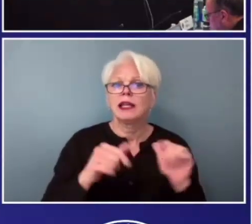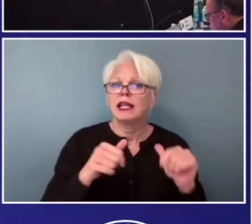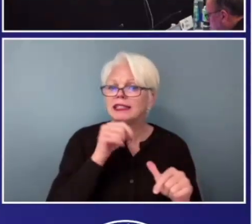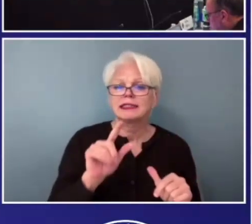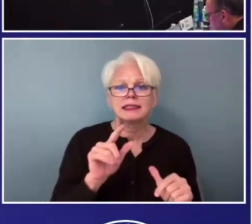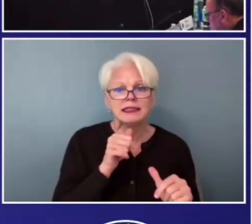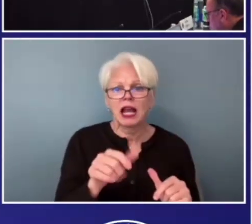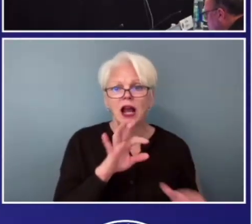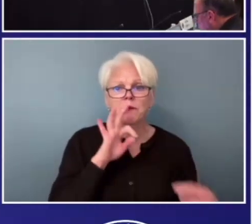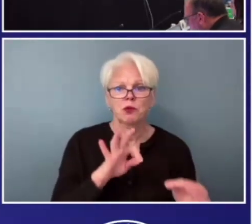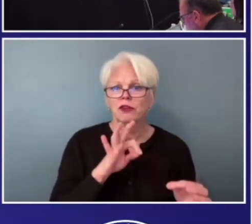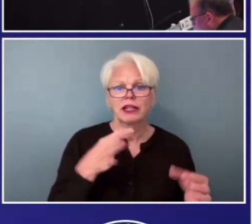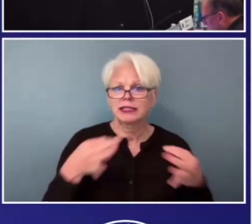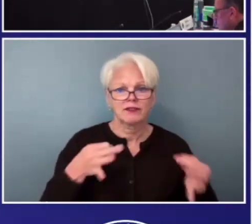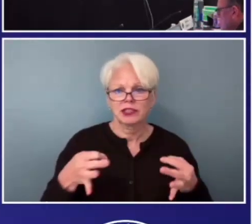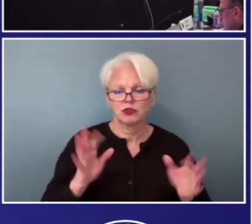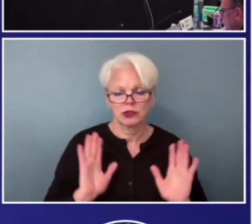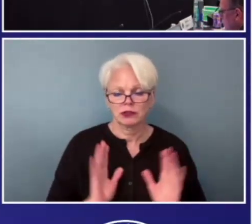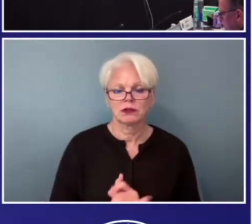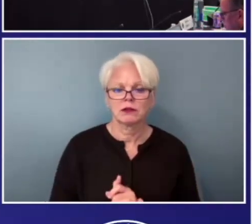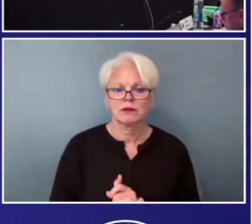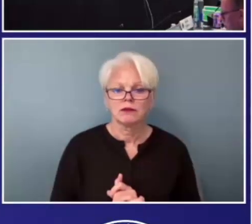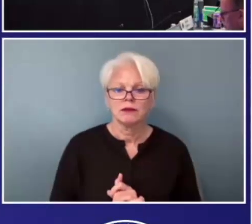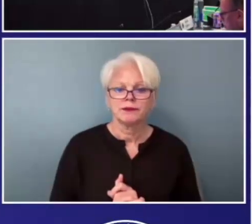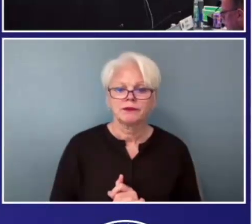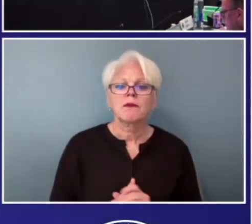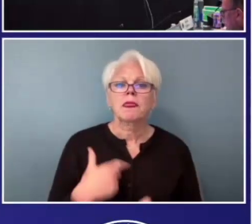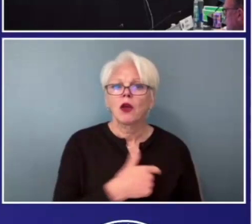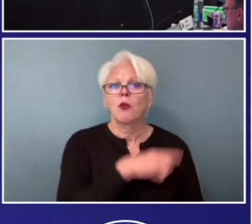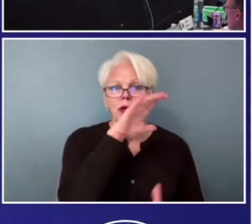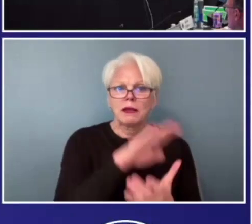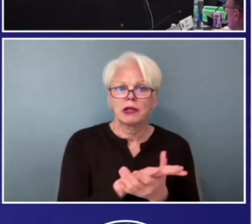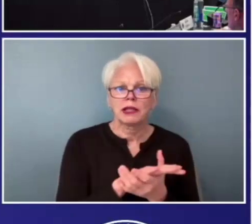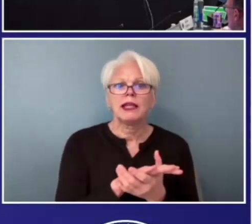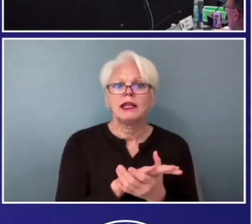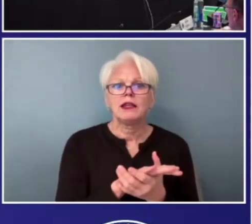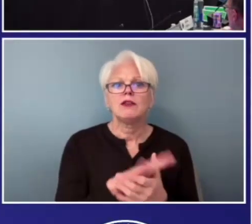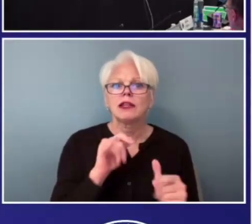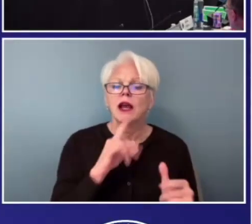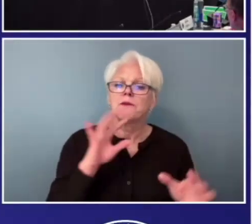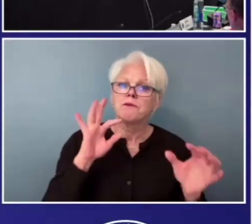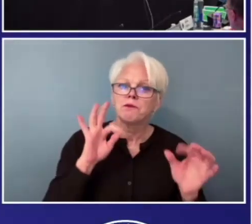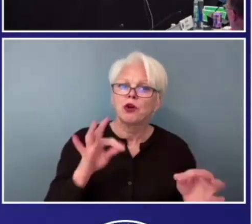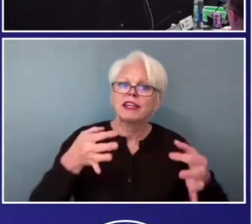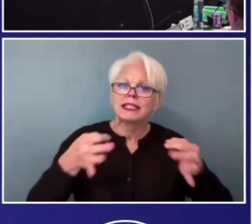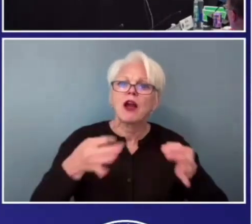perfect definition, but we believe it is a perfect definition for the purposes of